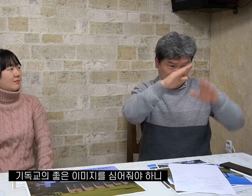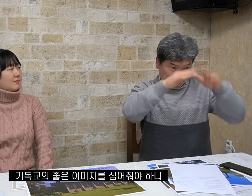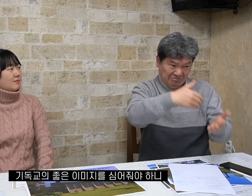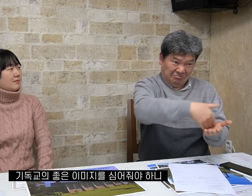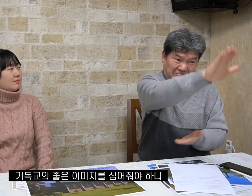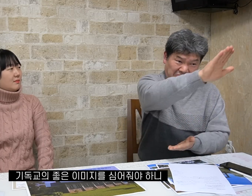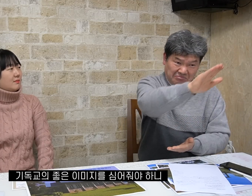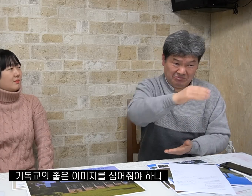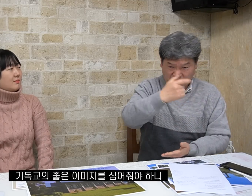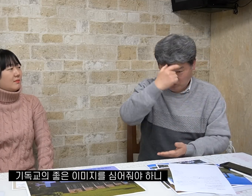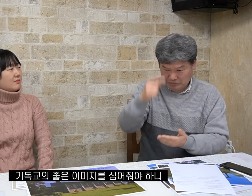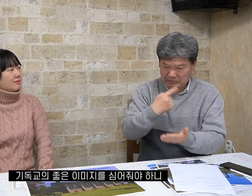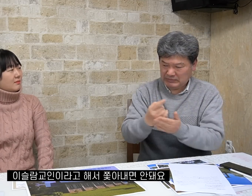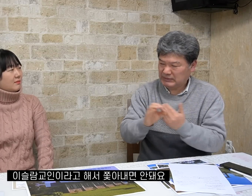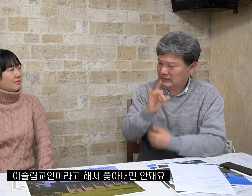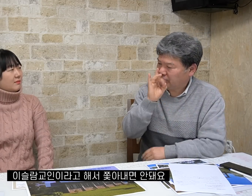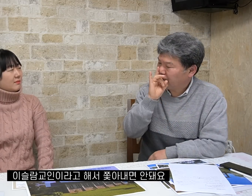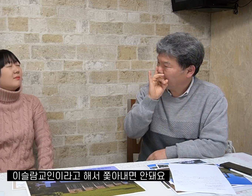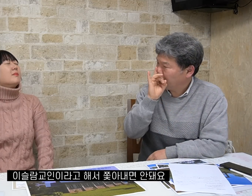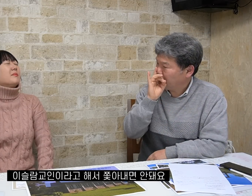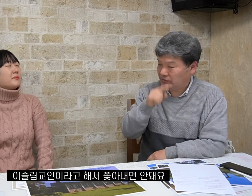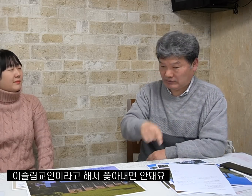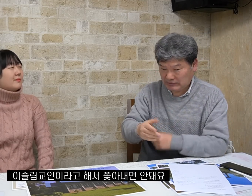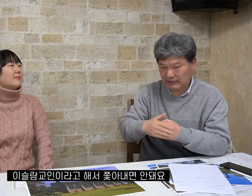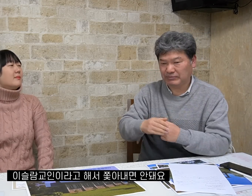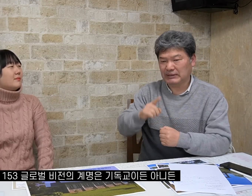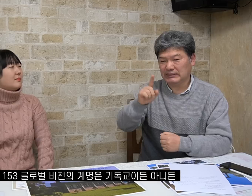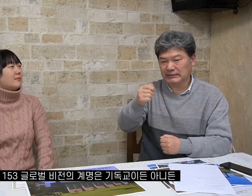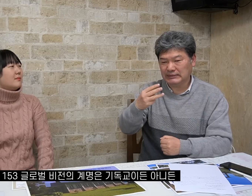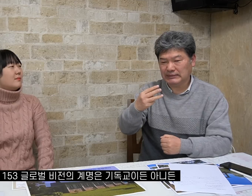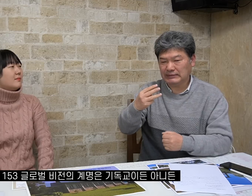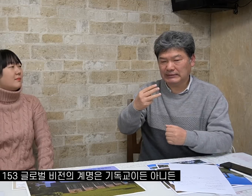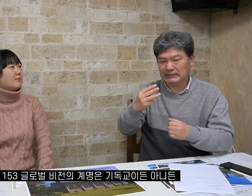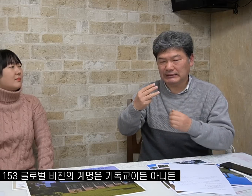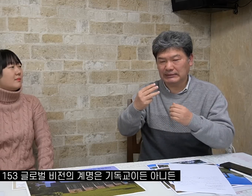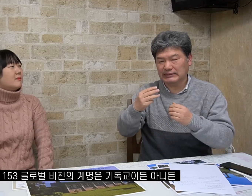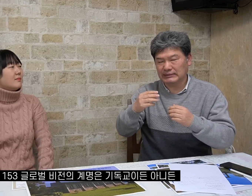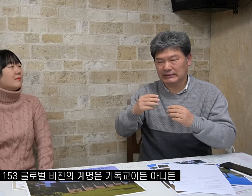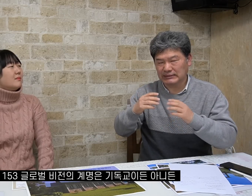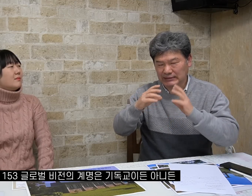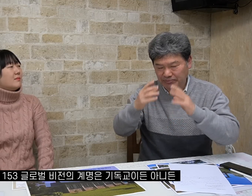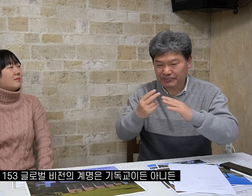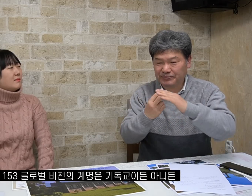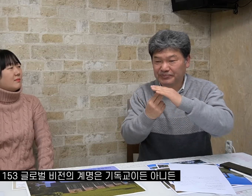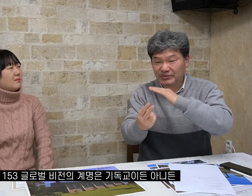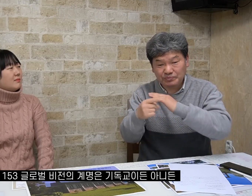We need to instill a good image of Christianity, so you can't kick them out just because they are Muslims. 153 The commandment of global vision is to help,